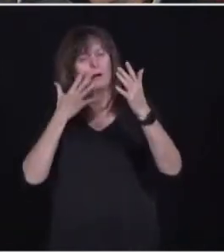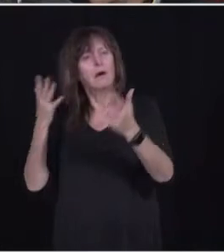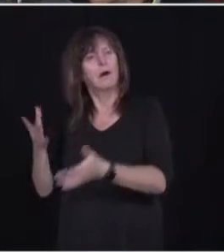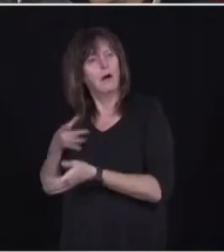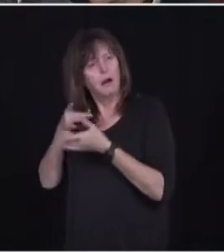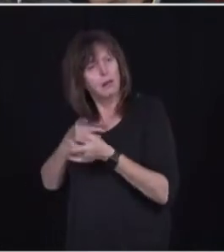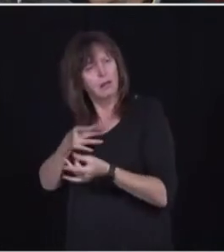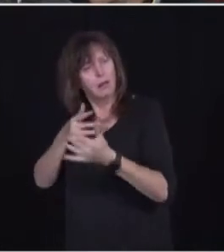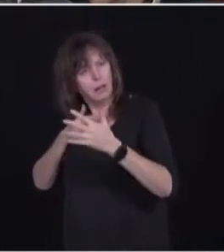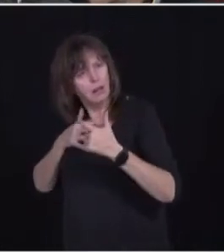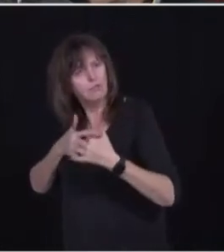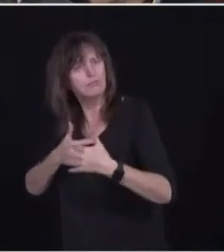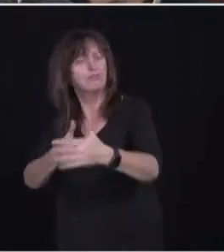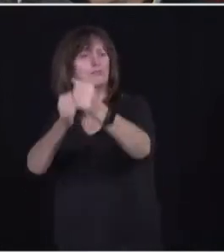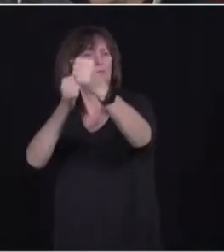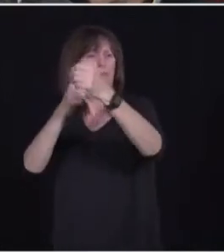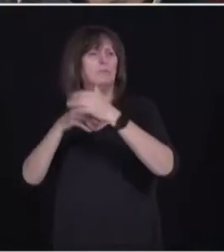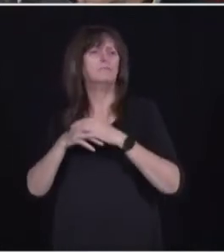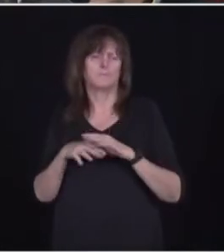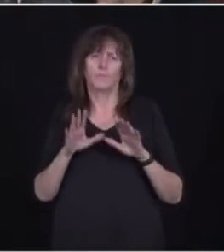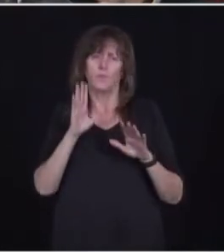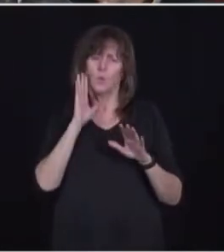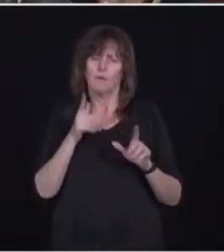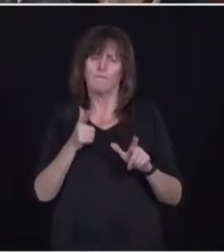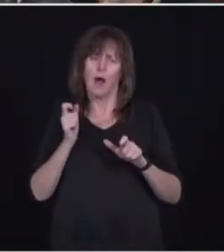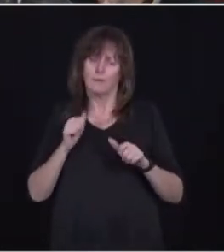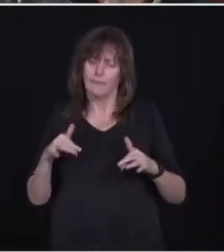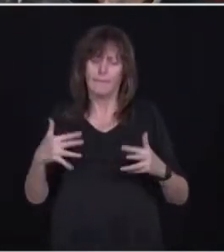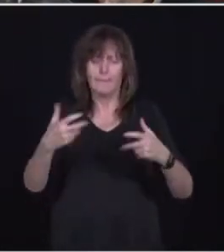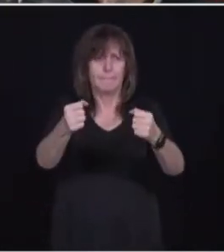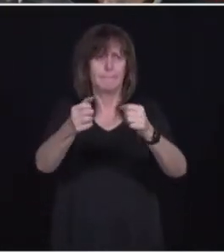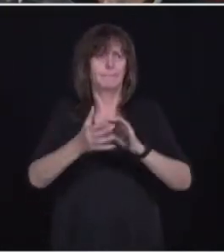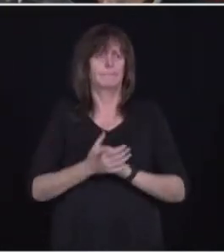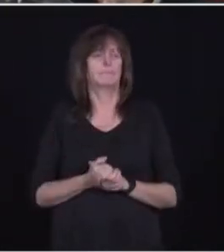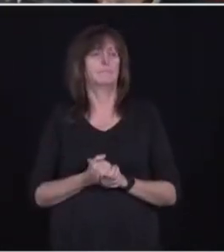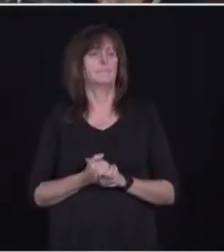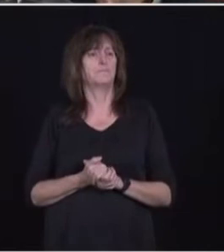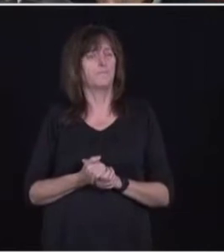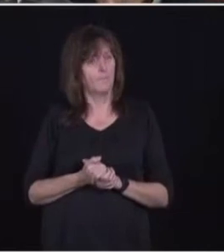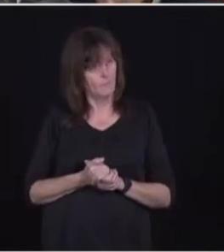first part right and then it will be much more efficient with the follow-on so we